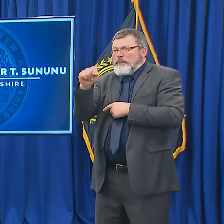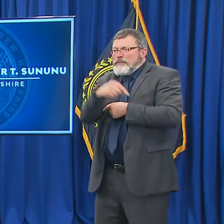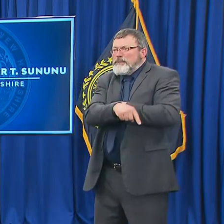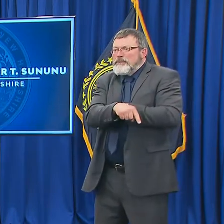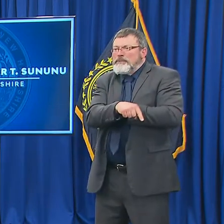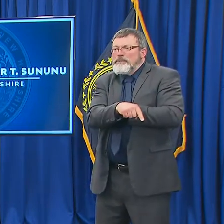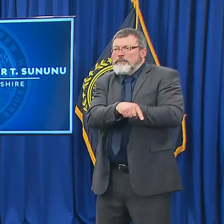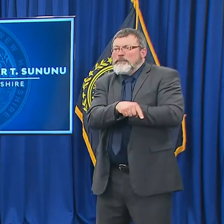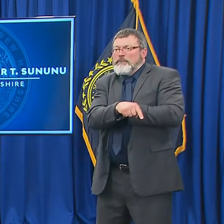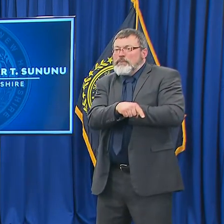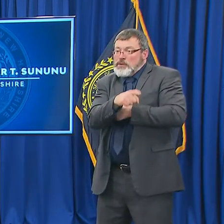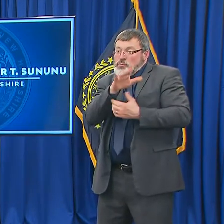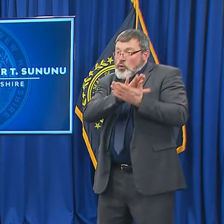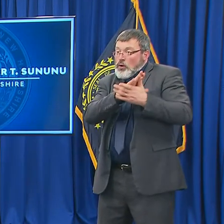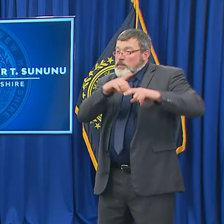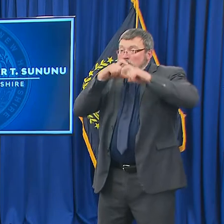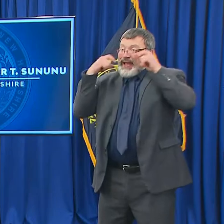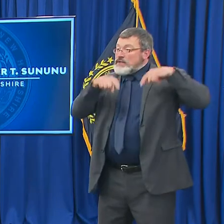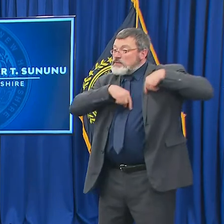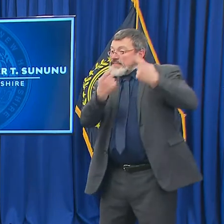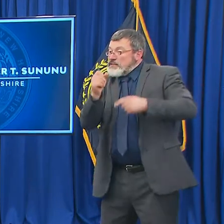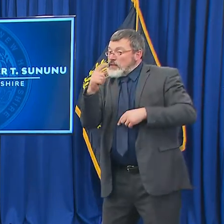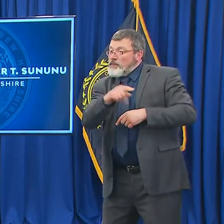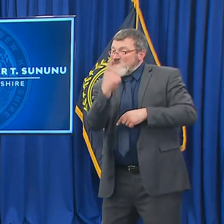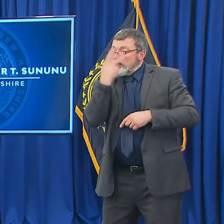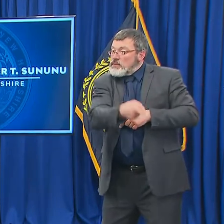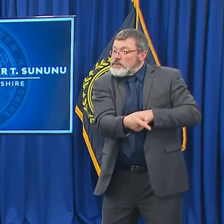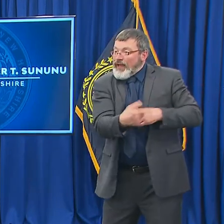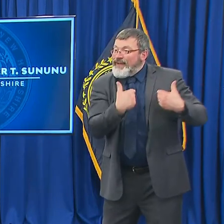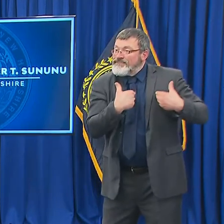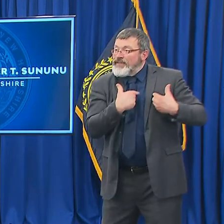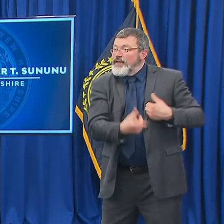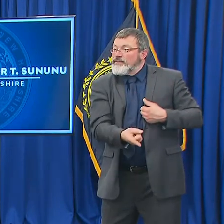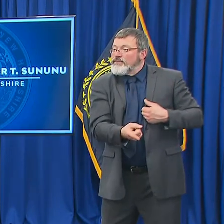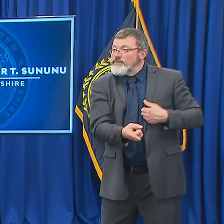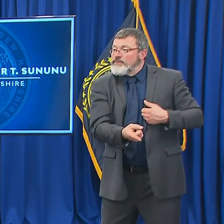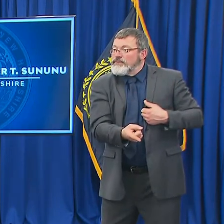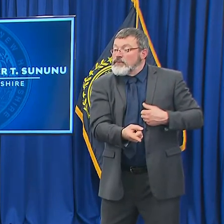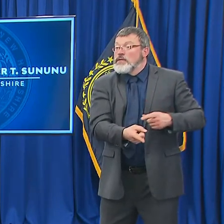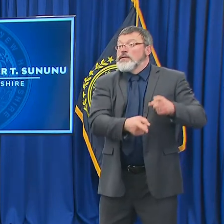introduced into long term care facilities setting. It's been much more difficult to control as opposed to